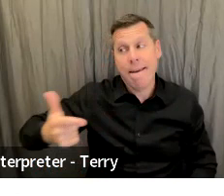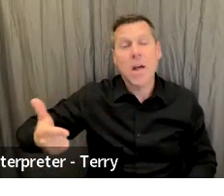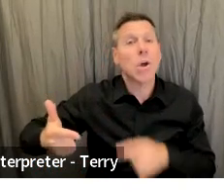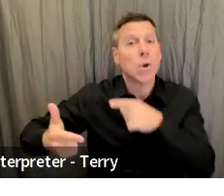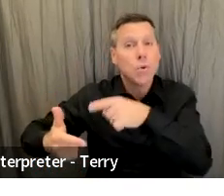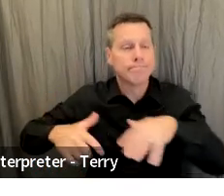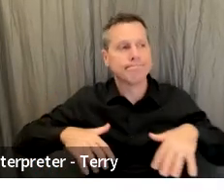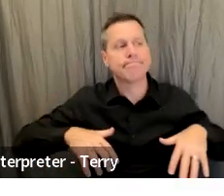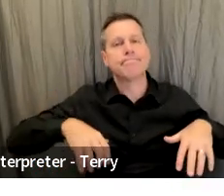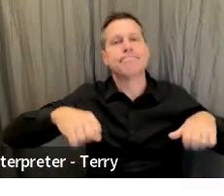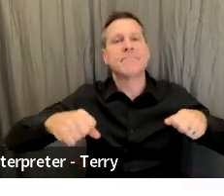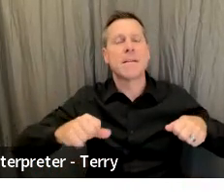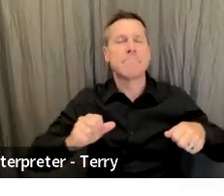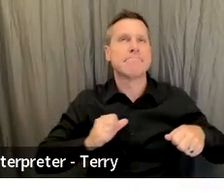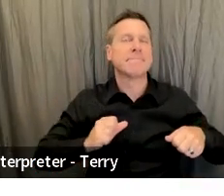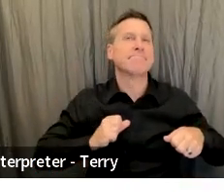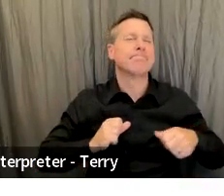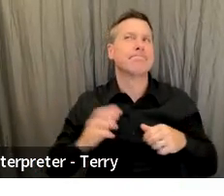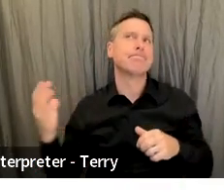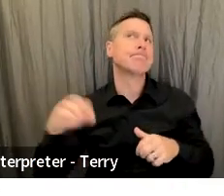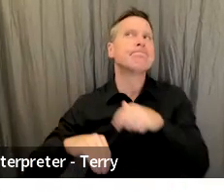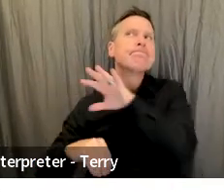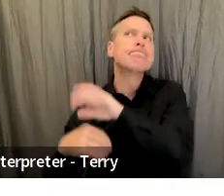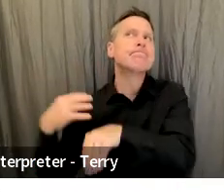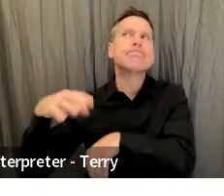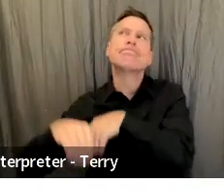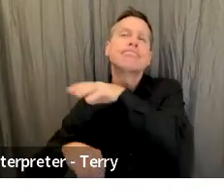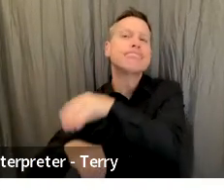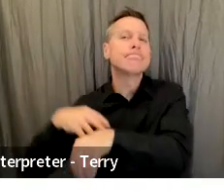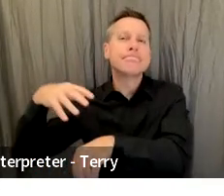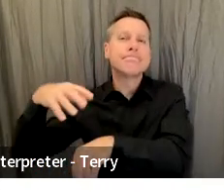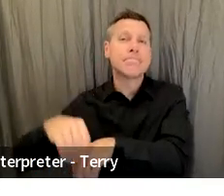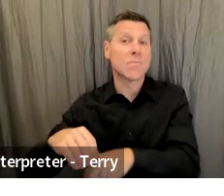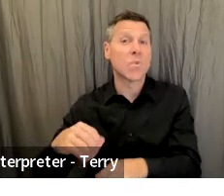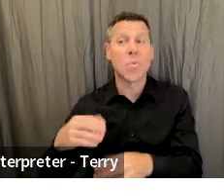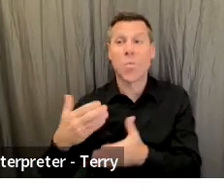and creating their own materials using what they've learned as a model.